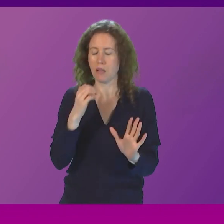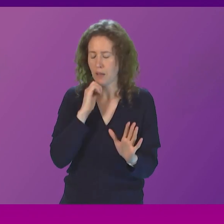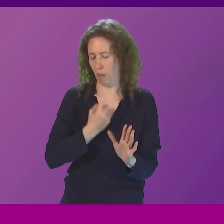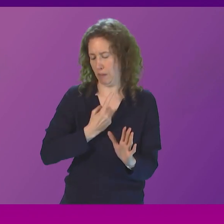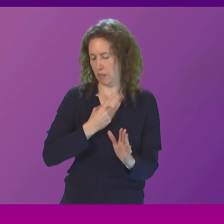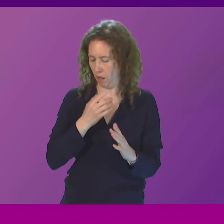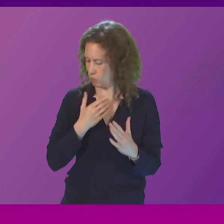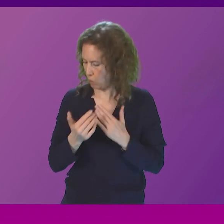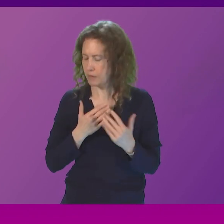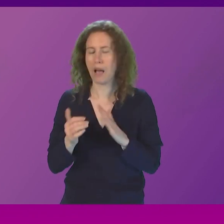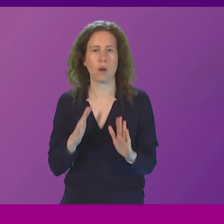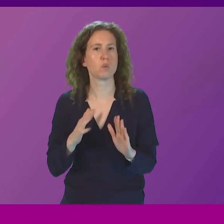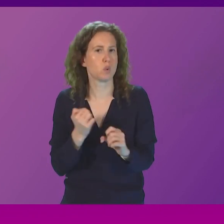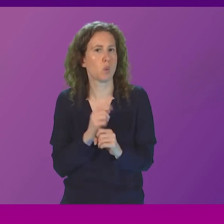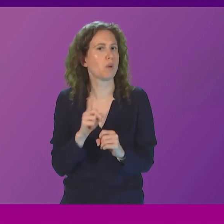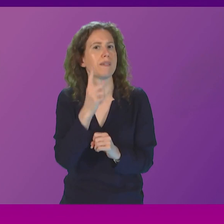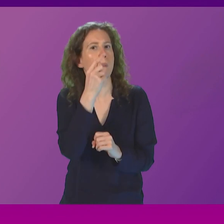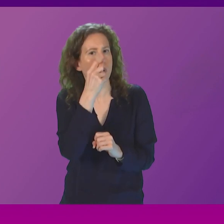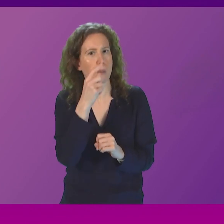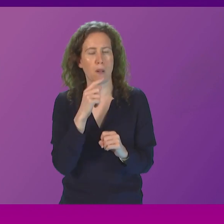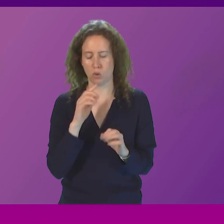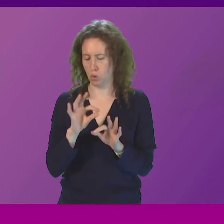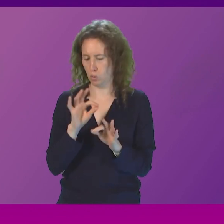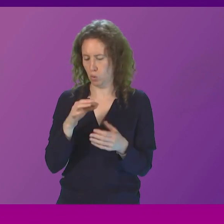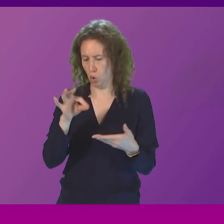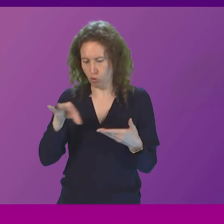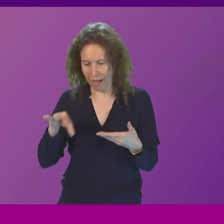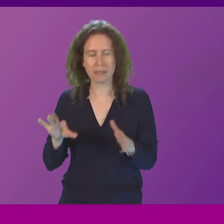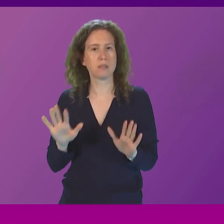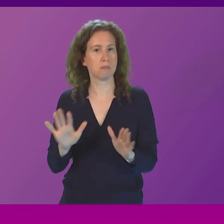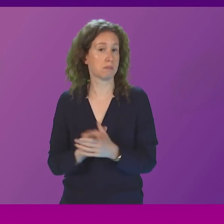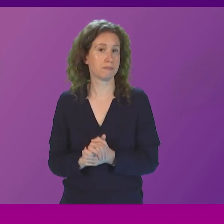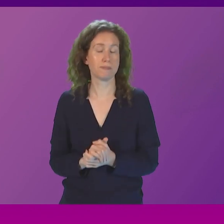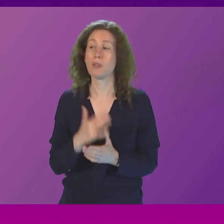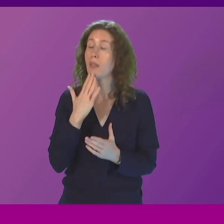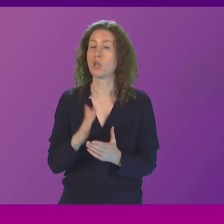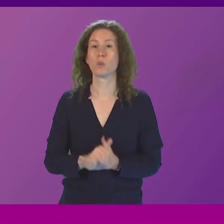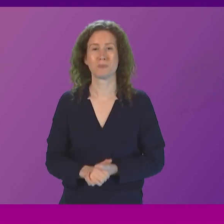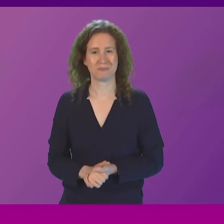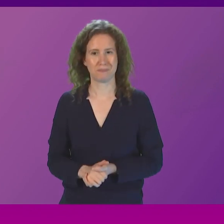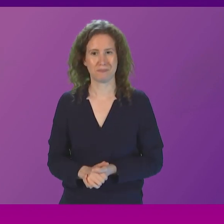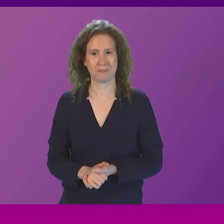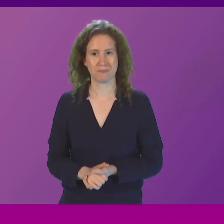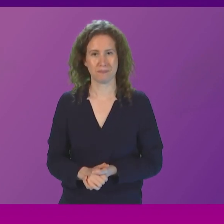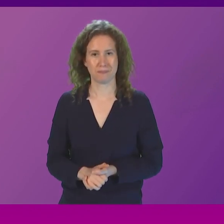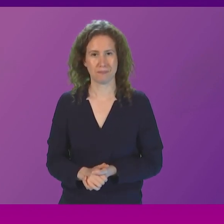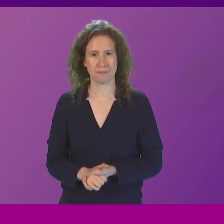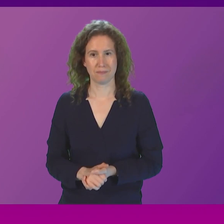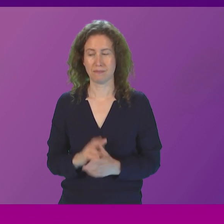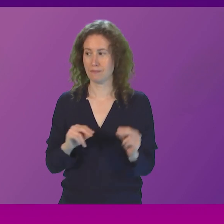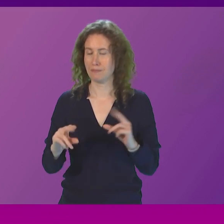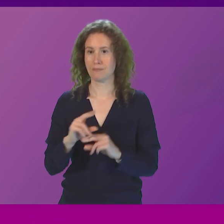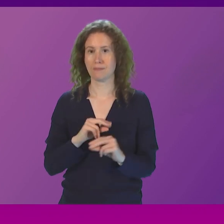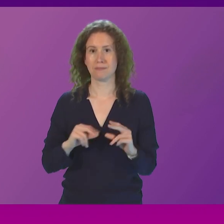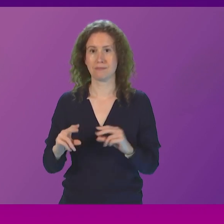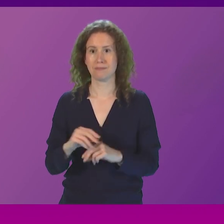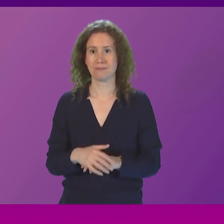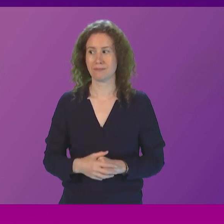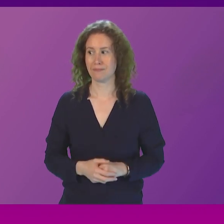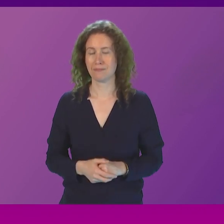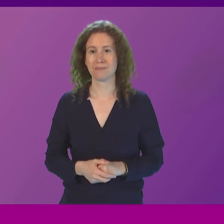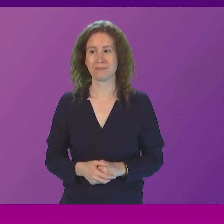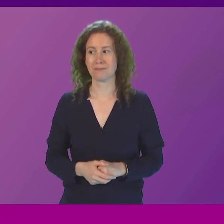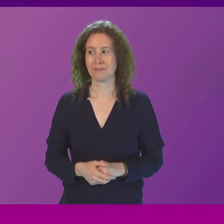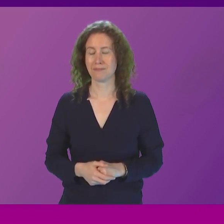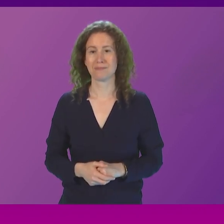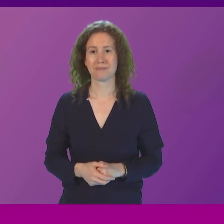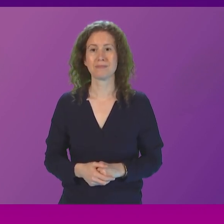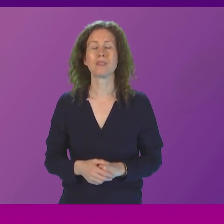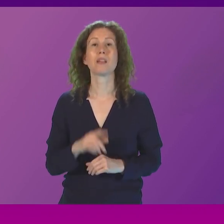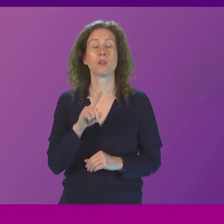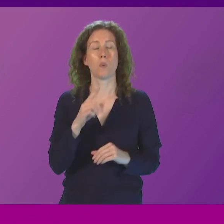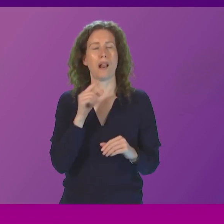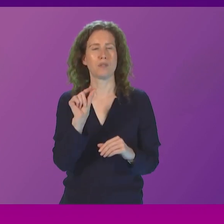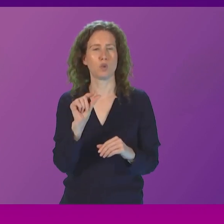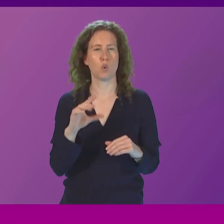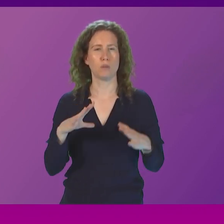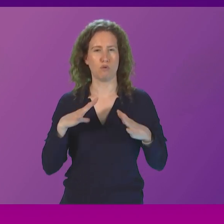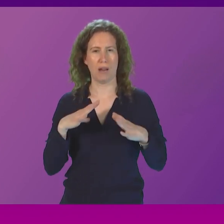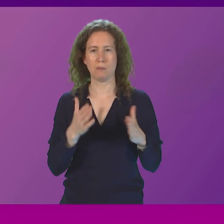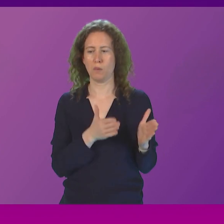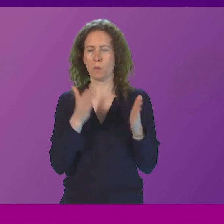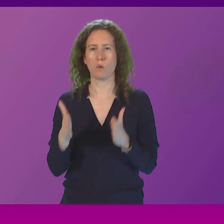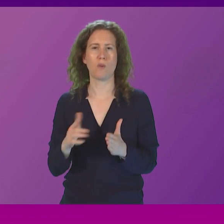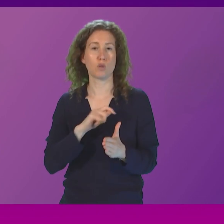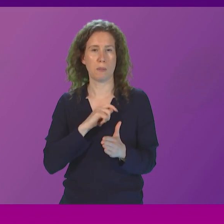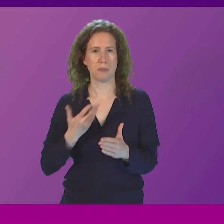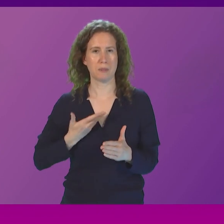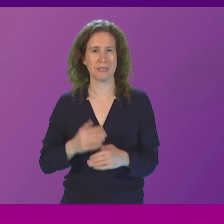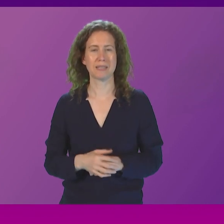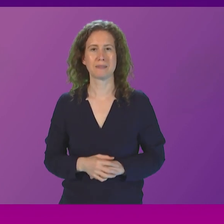that are available to them in order to make any corrections.